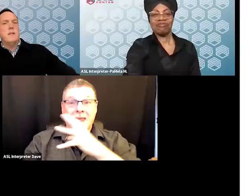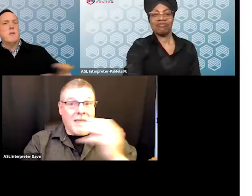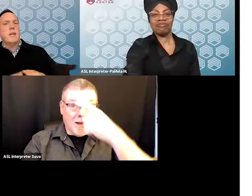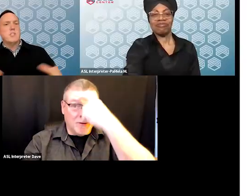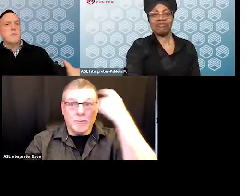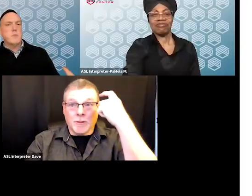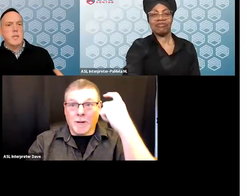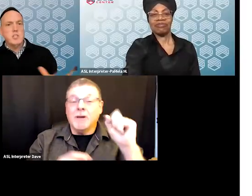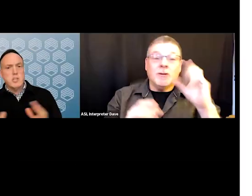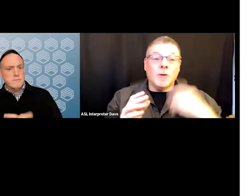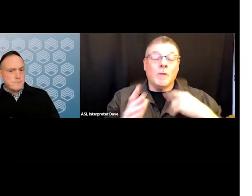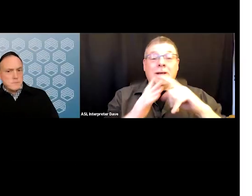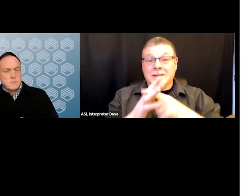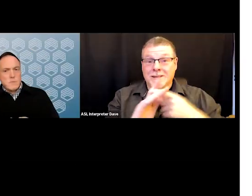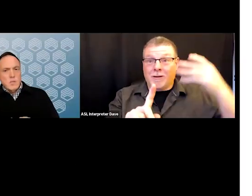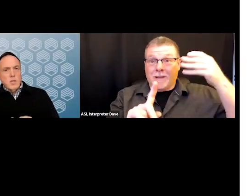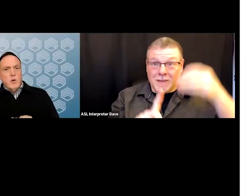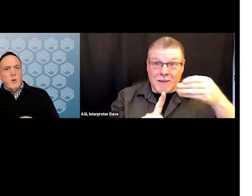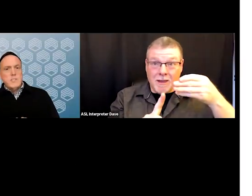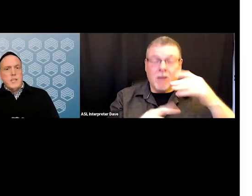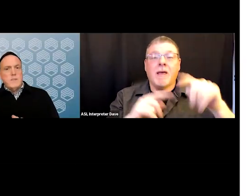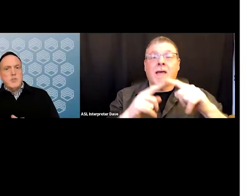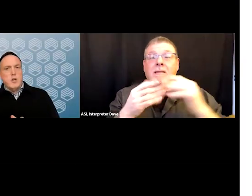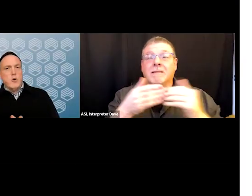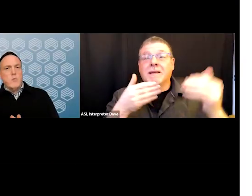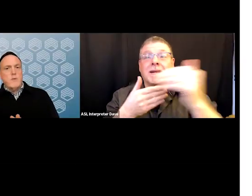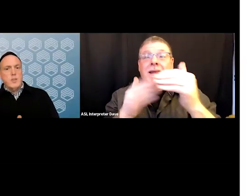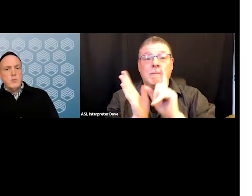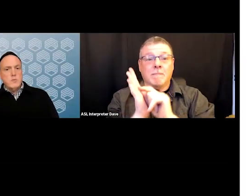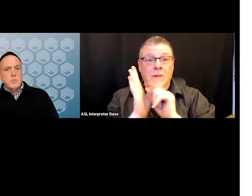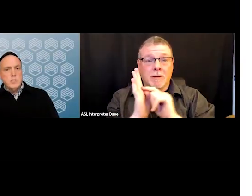And then our next publication was in the Drug Court Review,